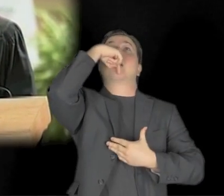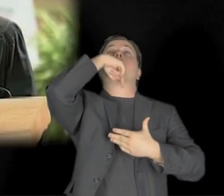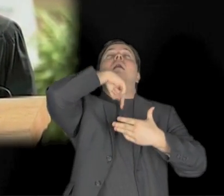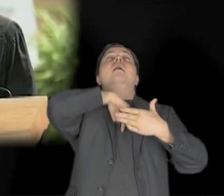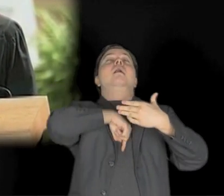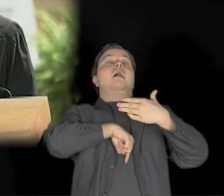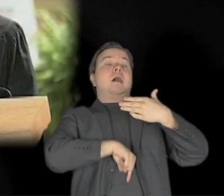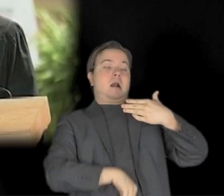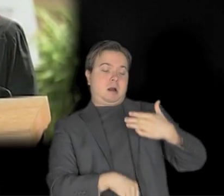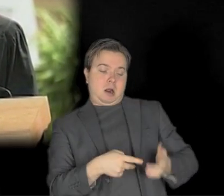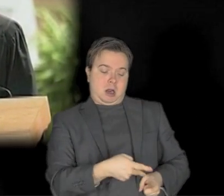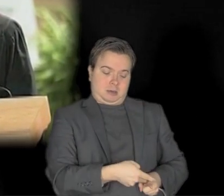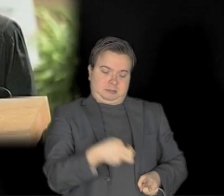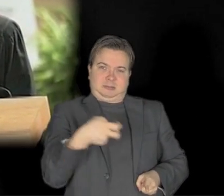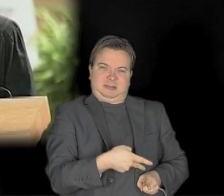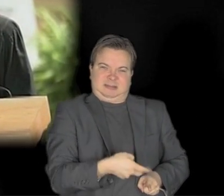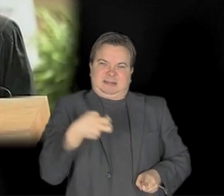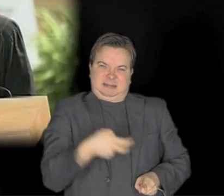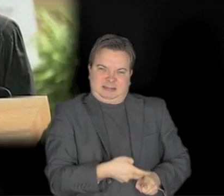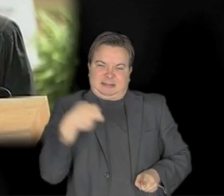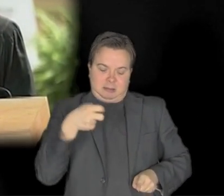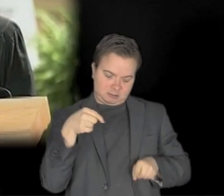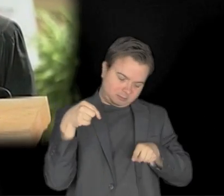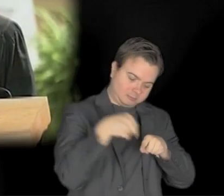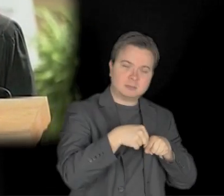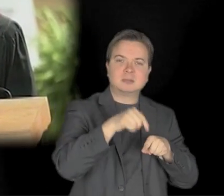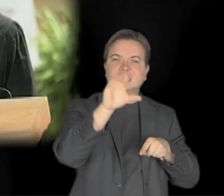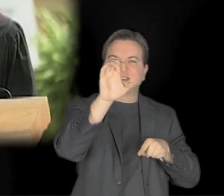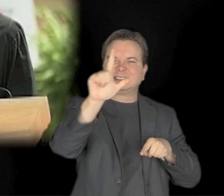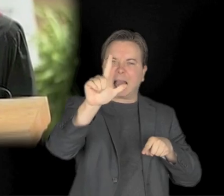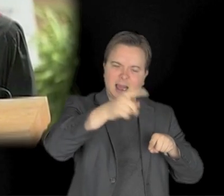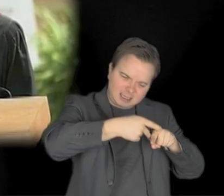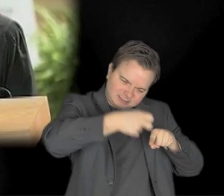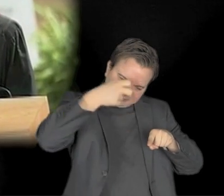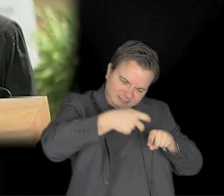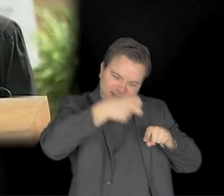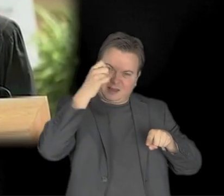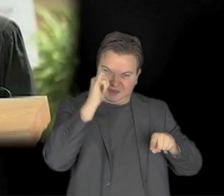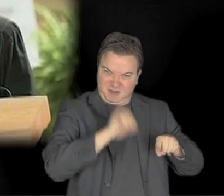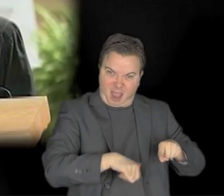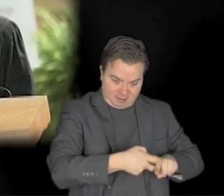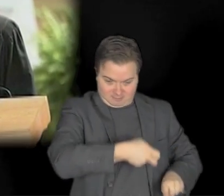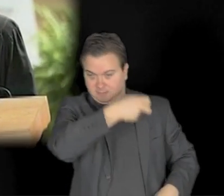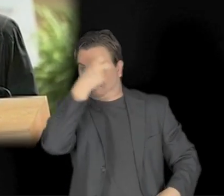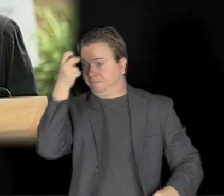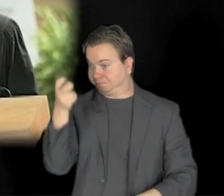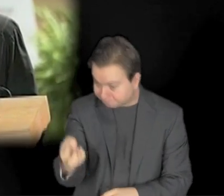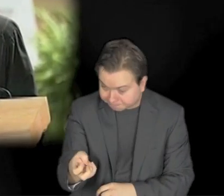my stomach and into my intestines, put a needle into my pancreas and got a few cells from the tumor.